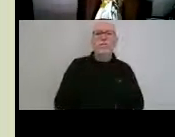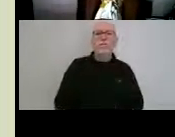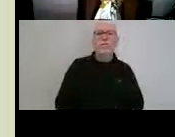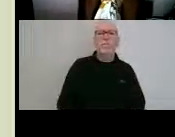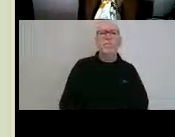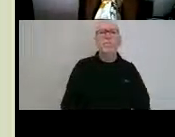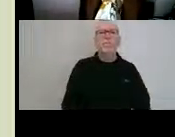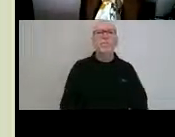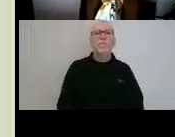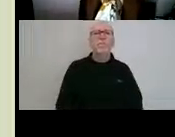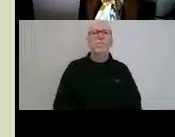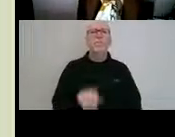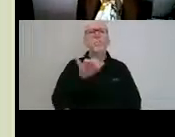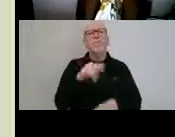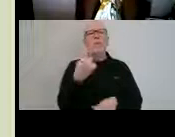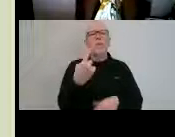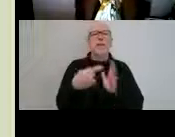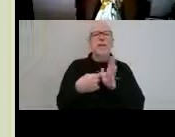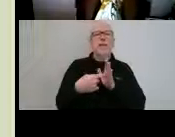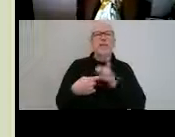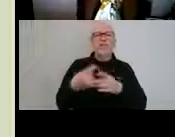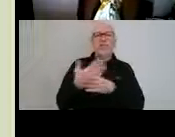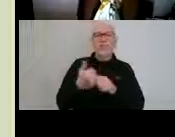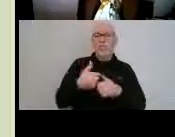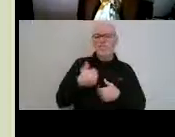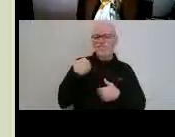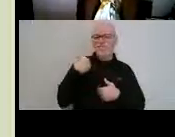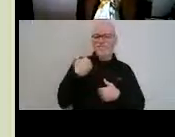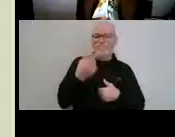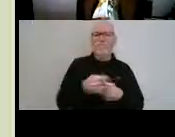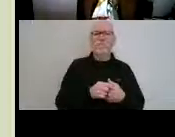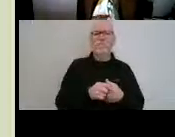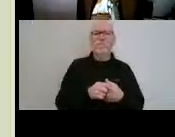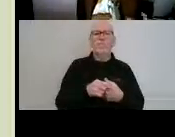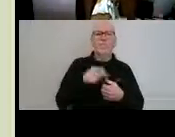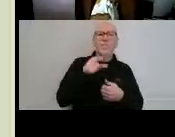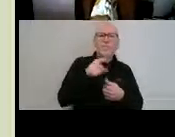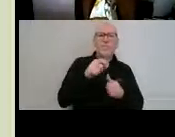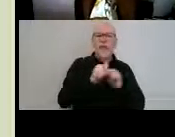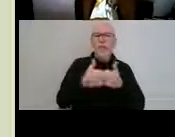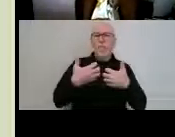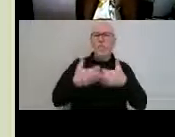This is an example that was shared with me recently in a way that machines get things wrong